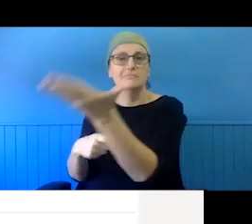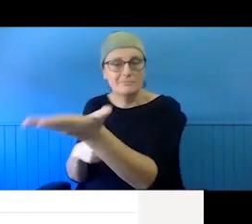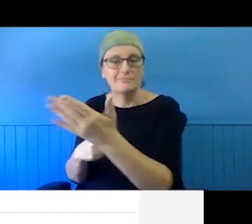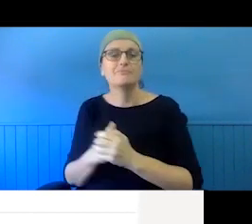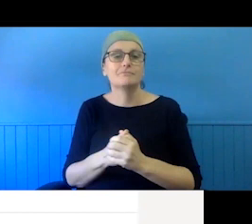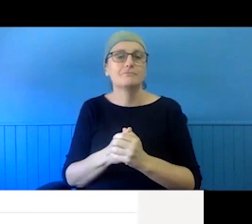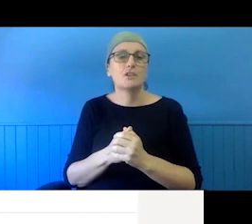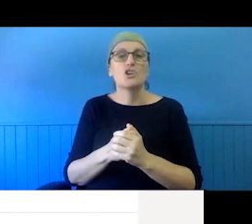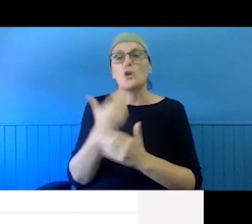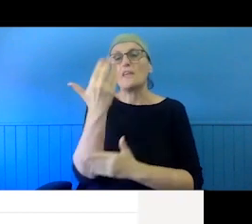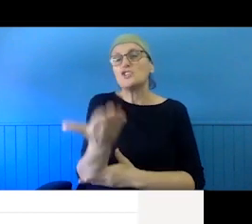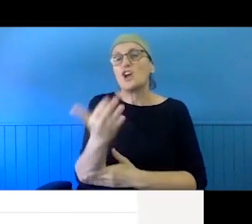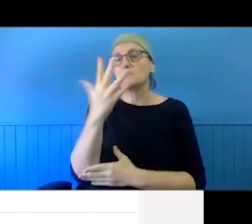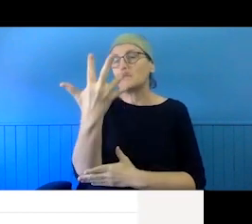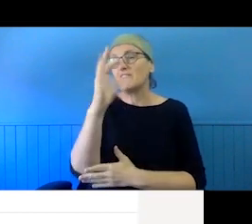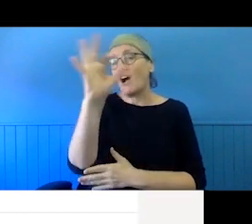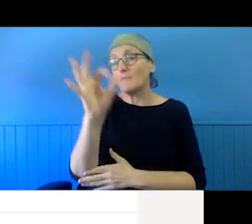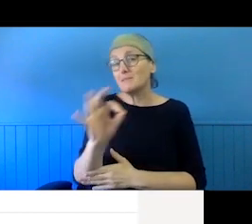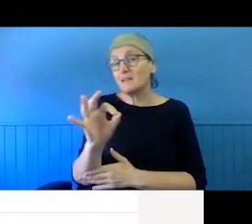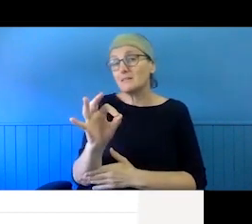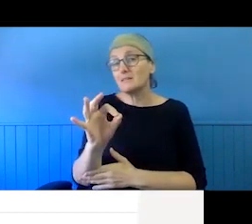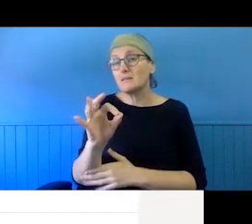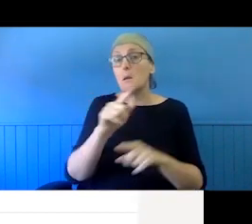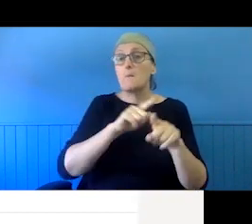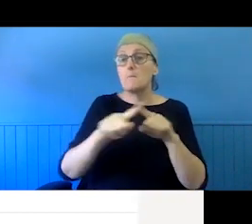processing level - about 2% or 3% for most platforms. If you pay